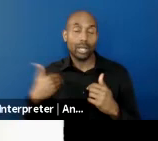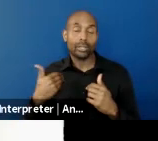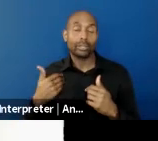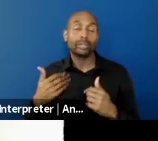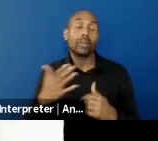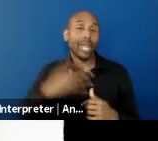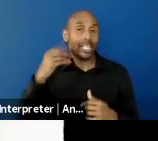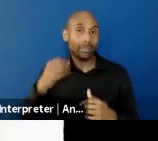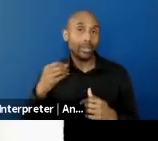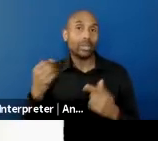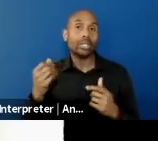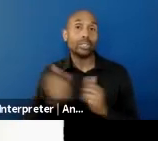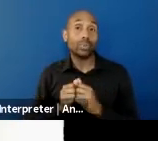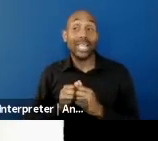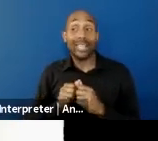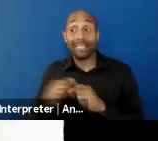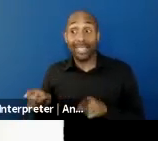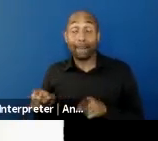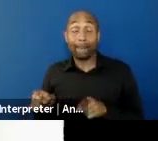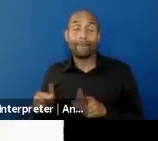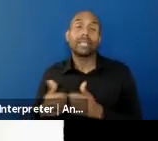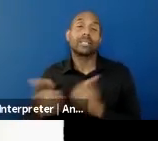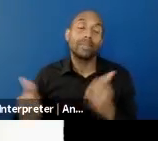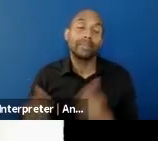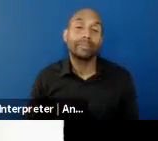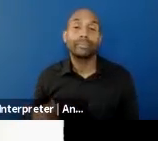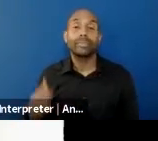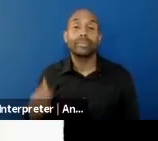When I saw the first slideshow, I'm sure everyone has the experience.